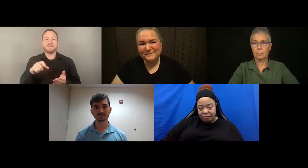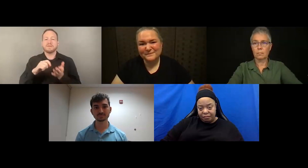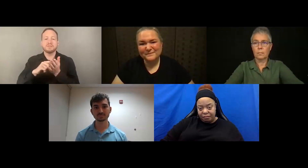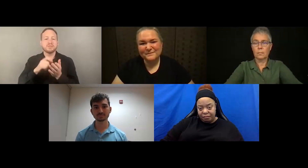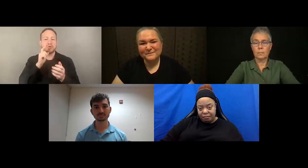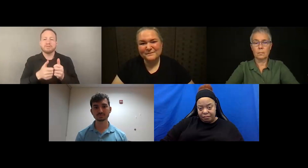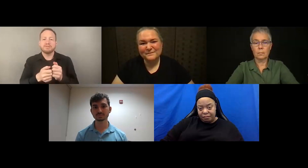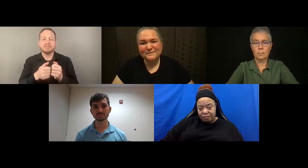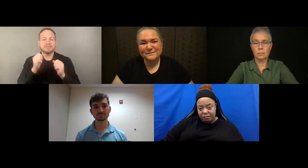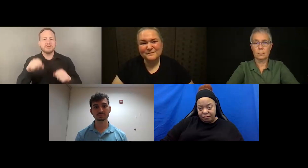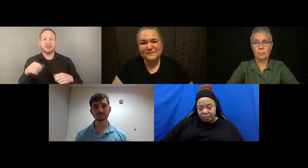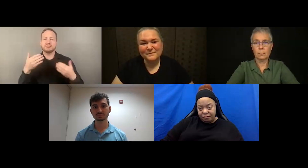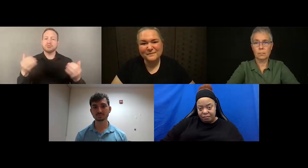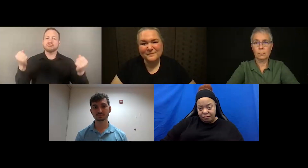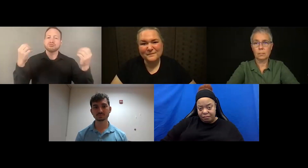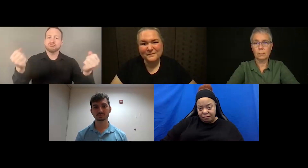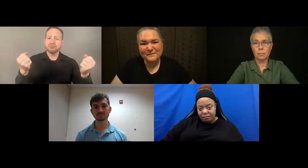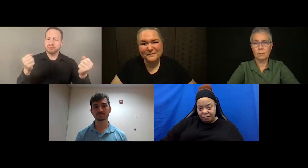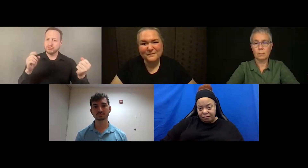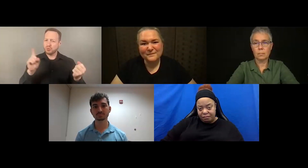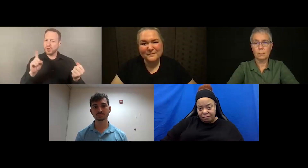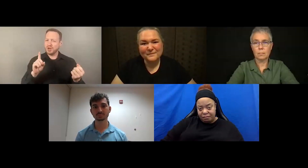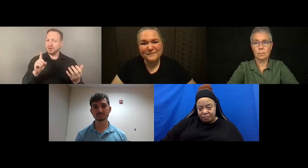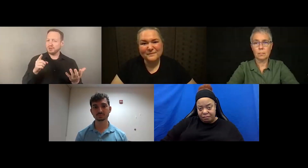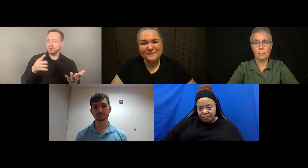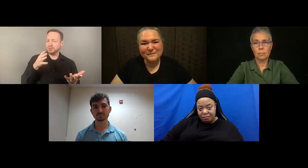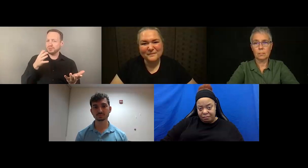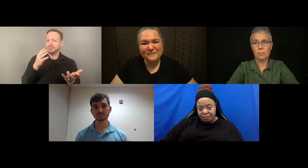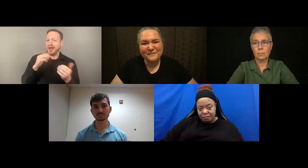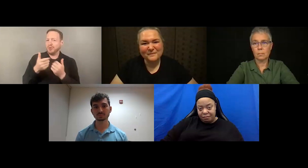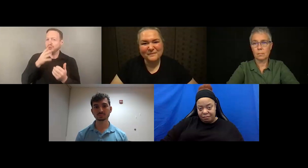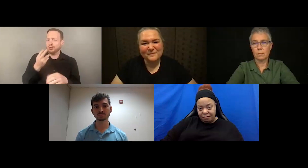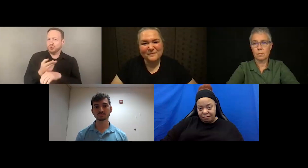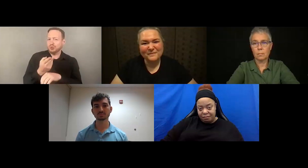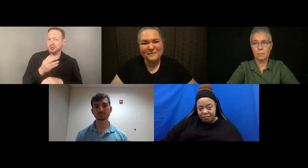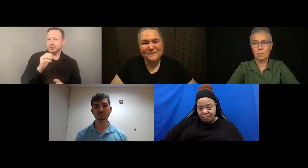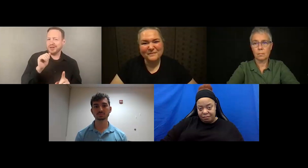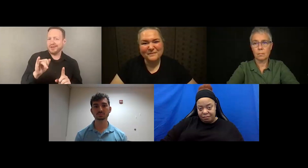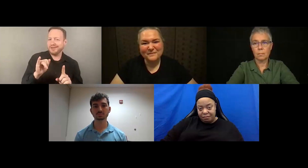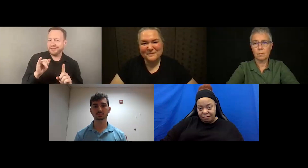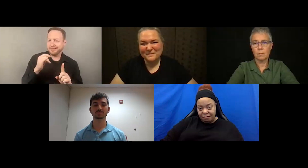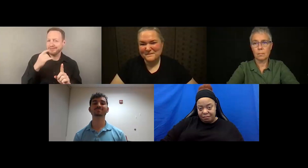What if you could just sign your question to them? You didn't have to pull out that piece of paper? You didn't have to pull out